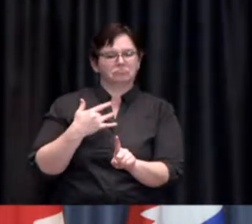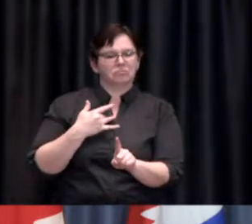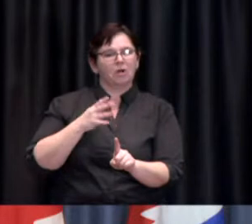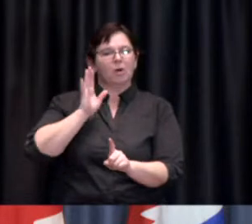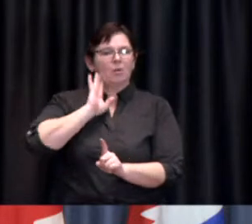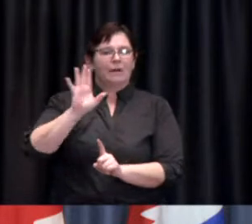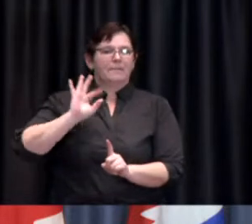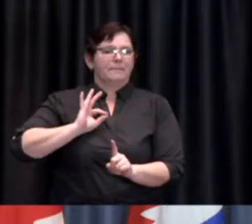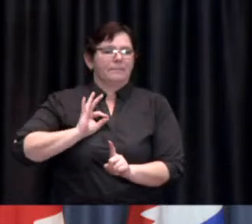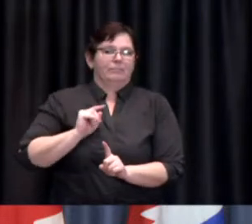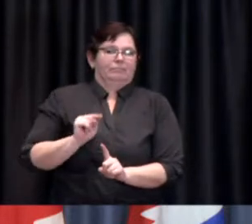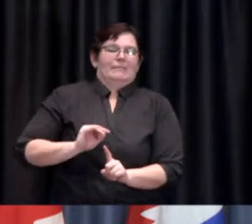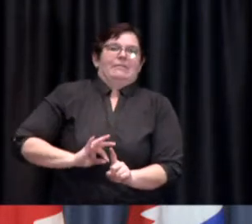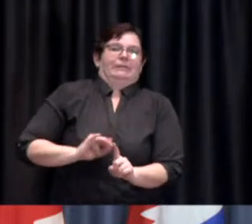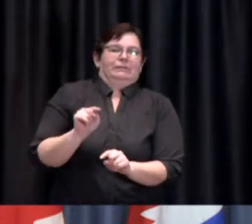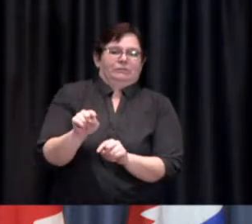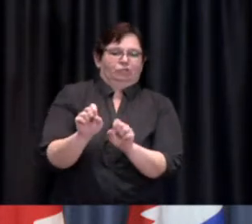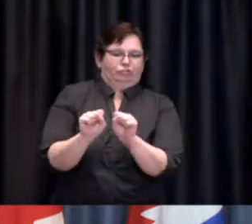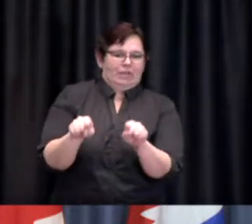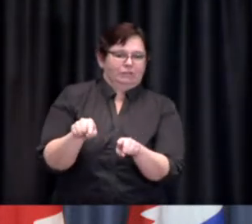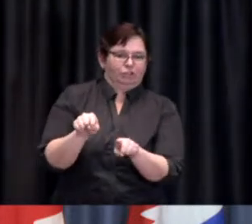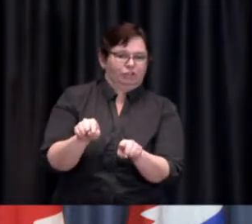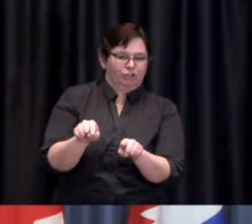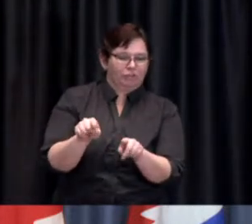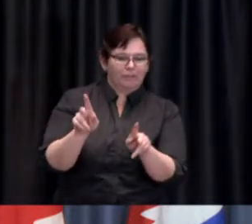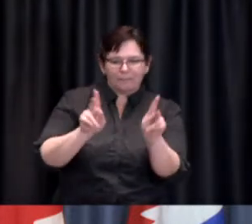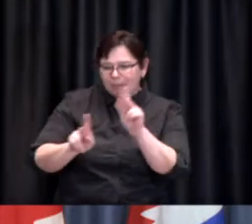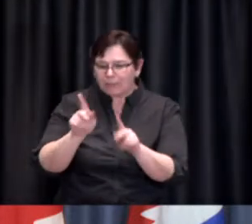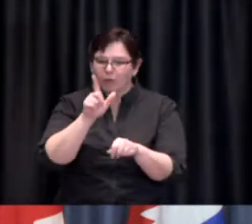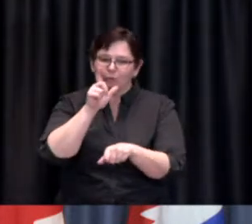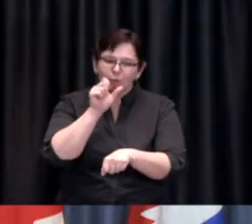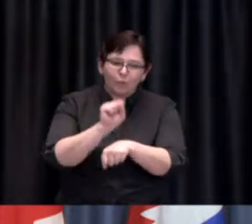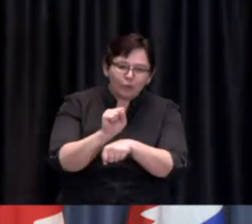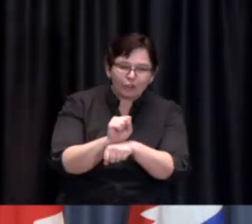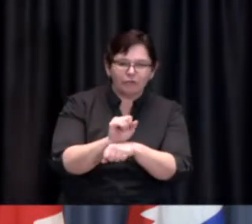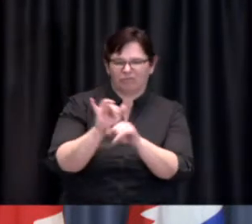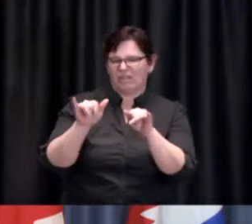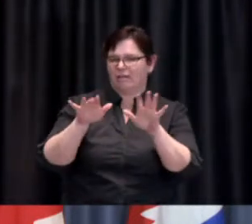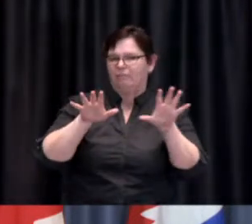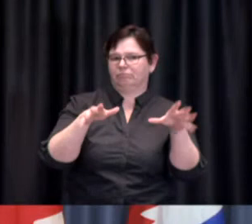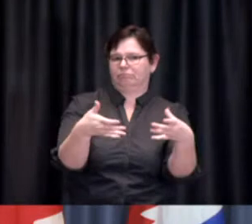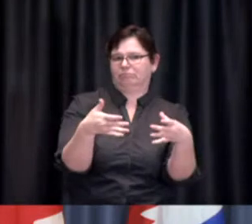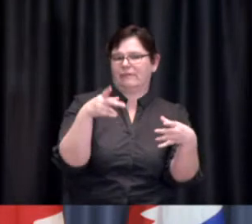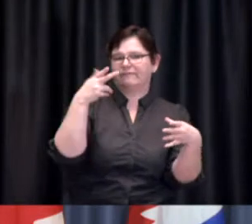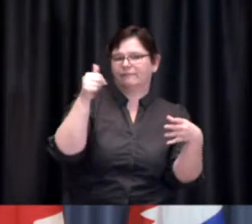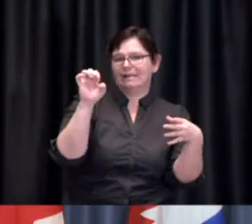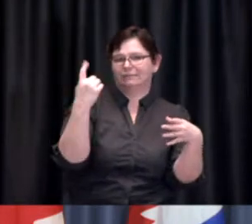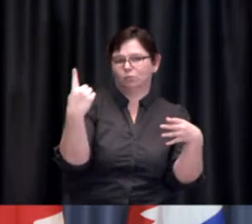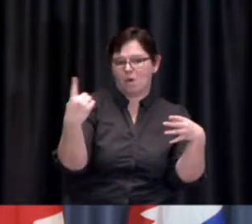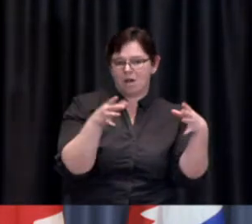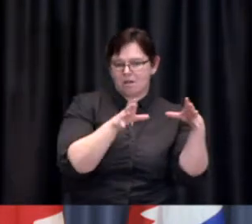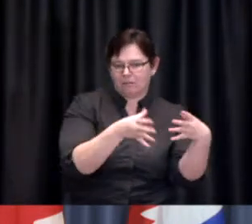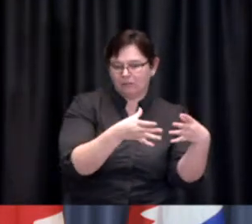mentioned those are in phase one and then when we move to phase two for uh shelter residents.